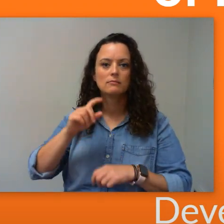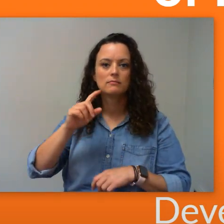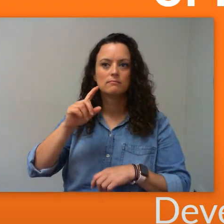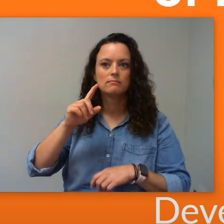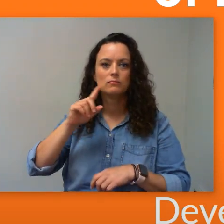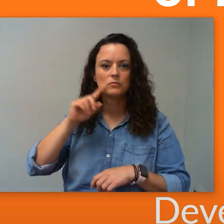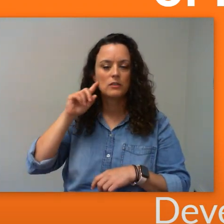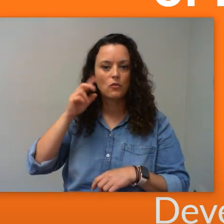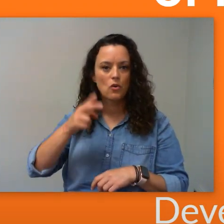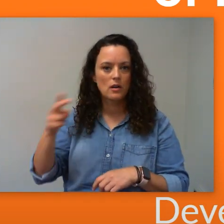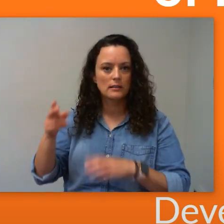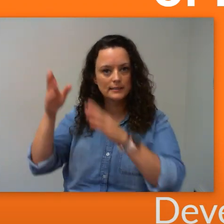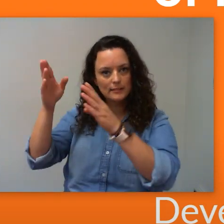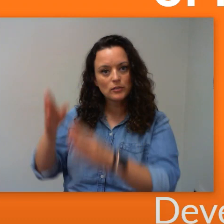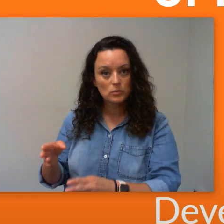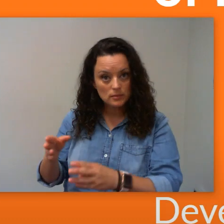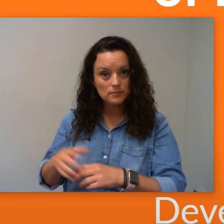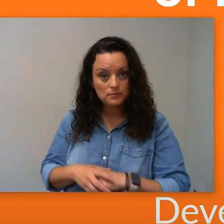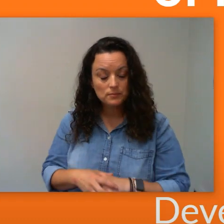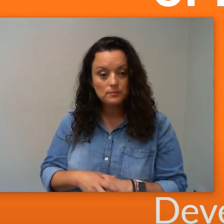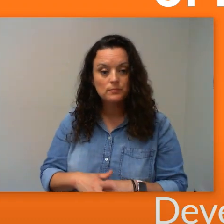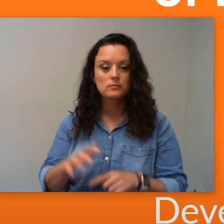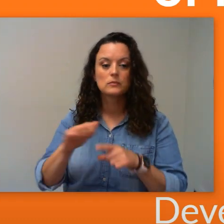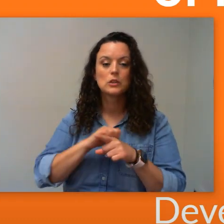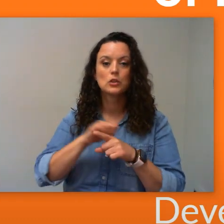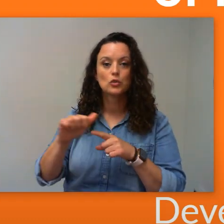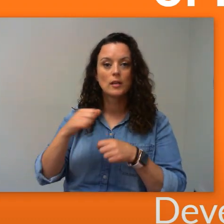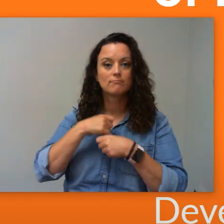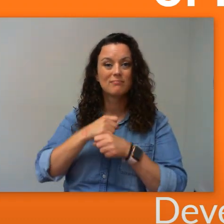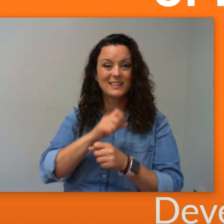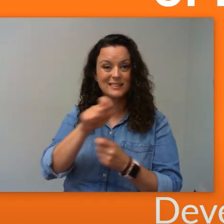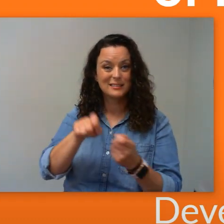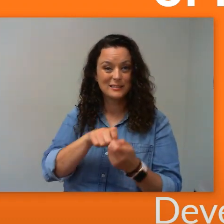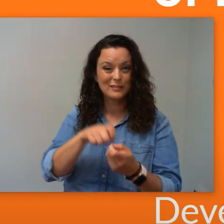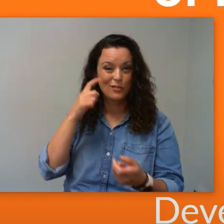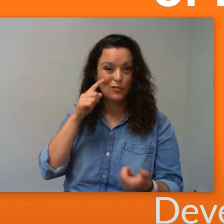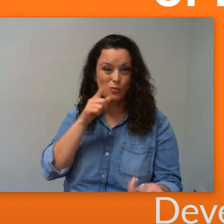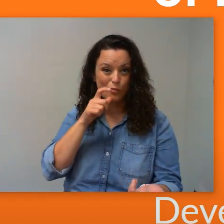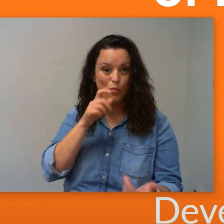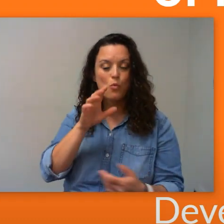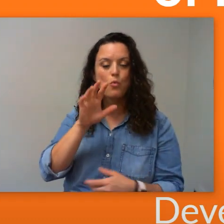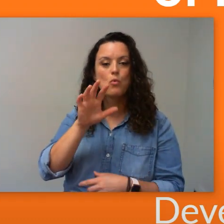deaf and hard of hearing individual the training is developed specifically for